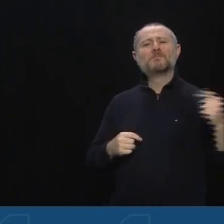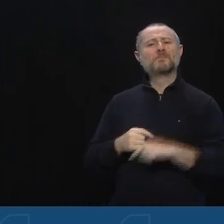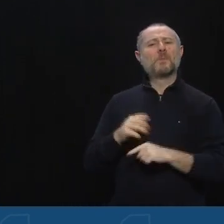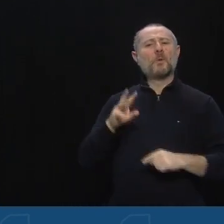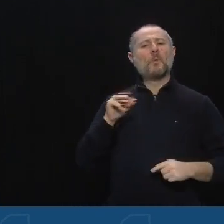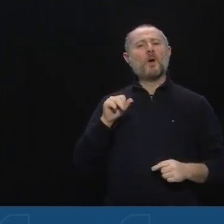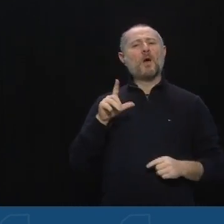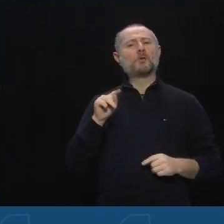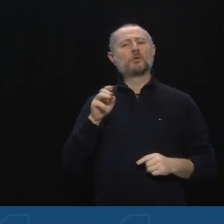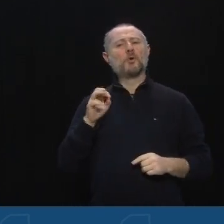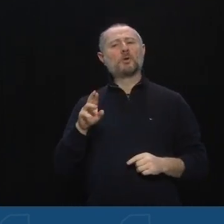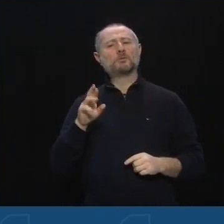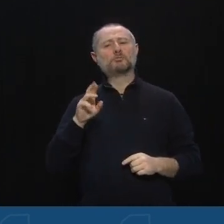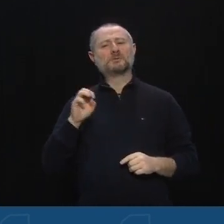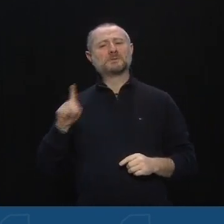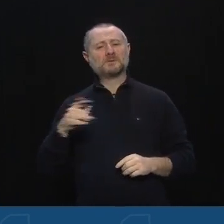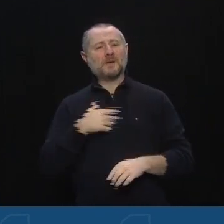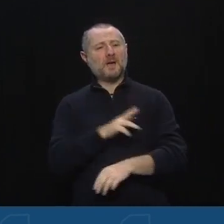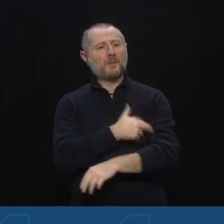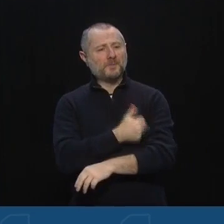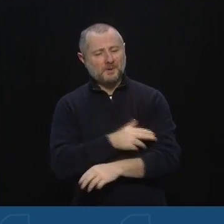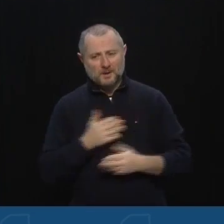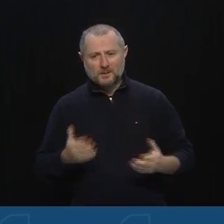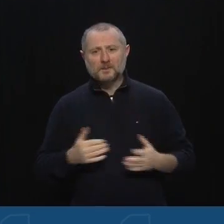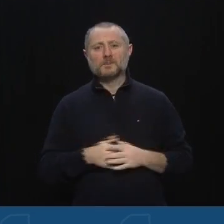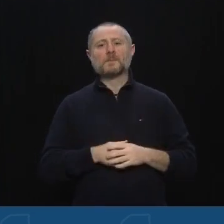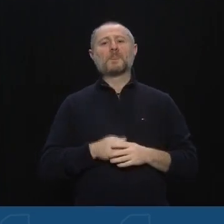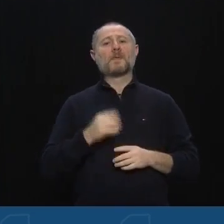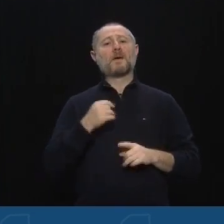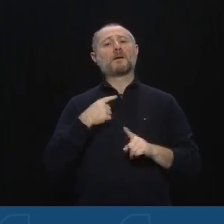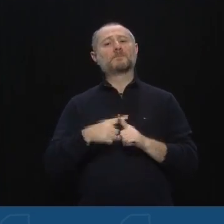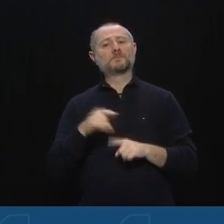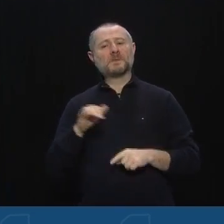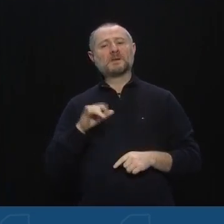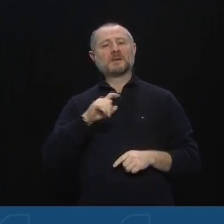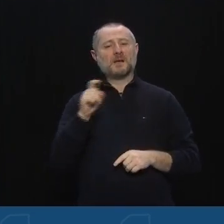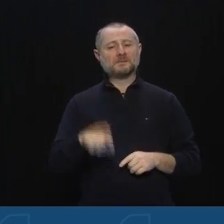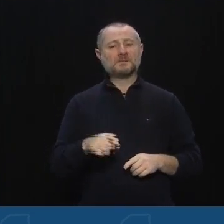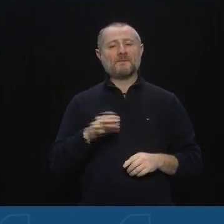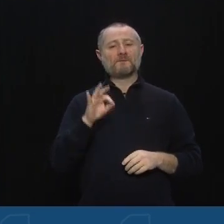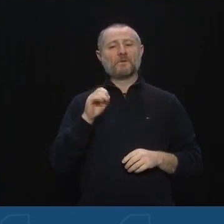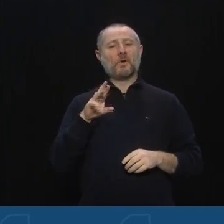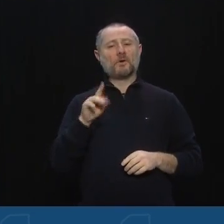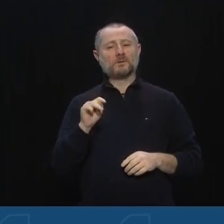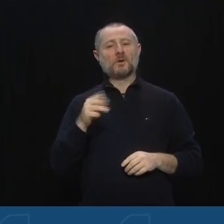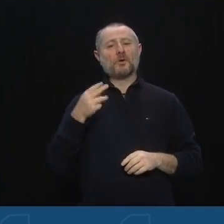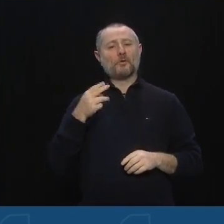WHITE HOUSE DEALING WITH COVID BUT I WANT TO THANK HIM FOR SENDING THE HELP FROM WALTER